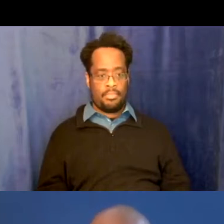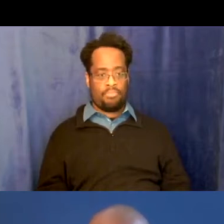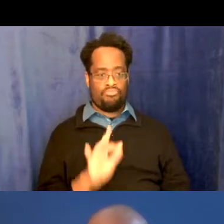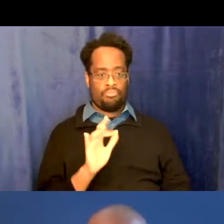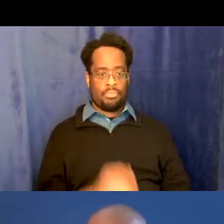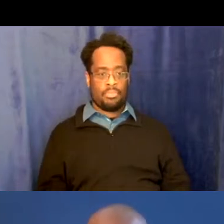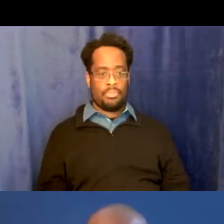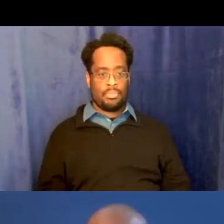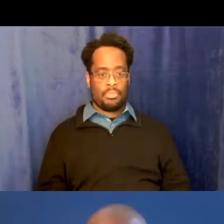next slide